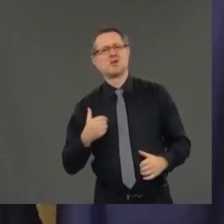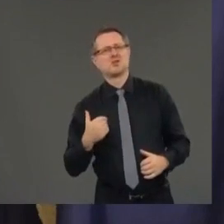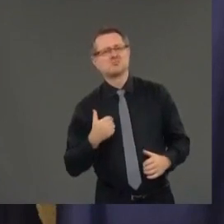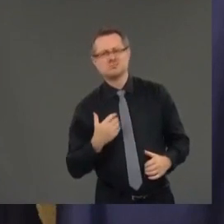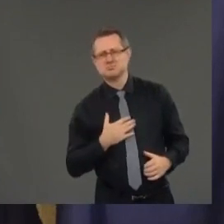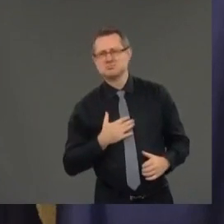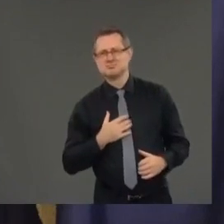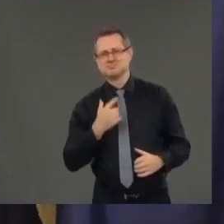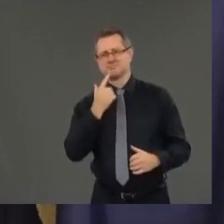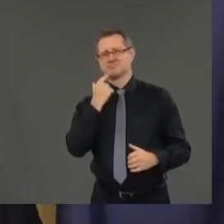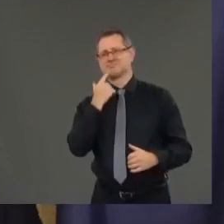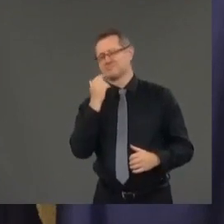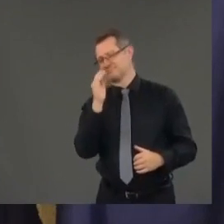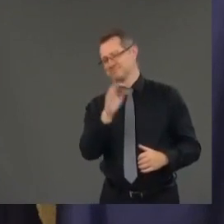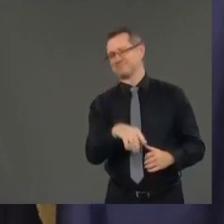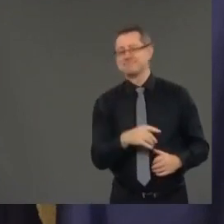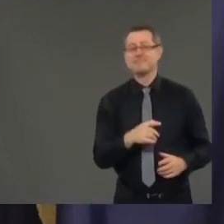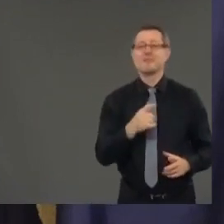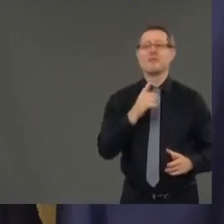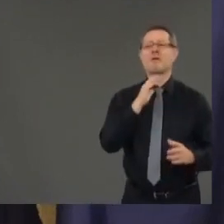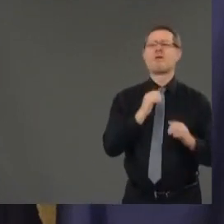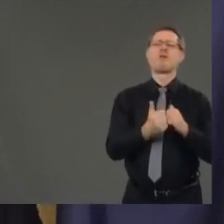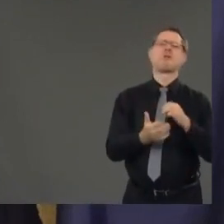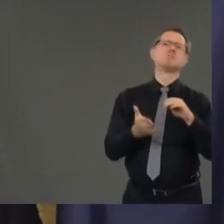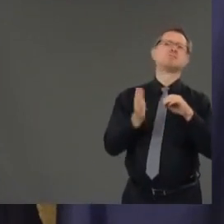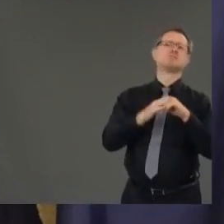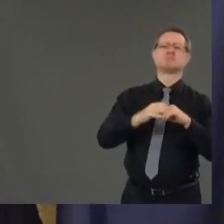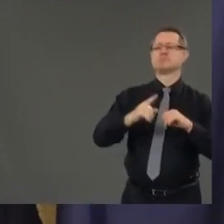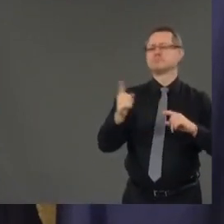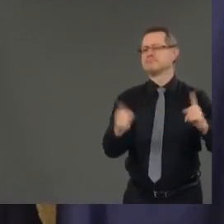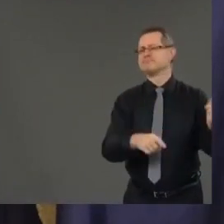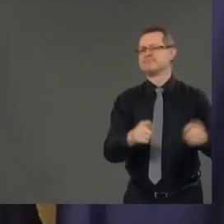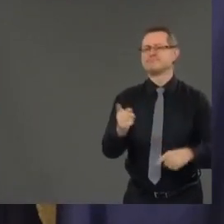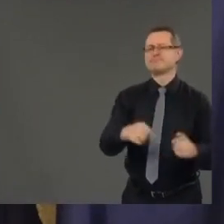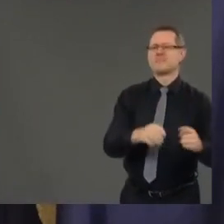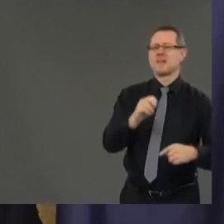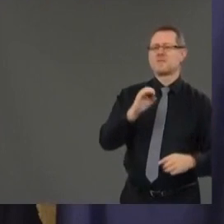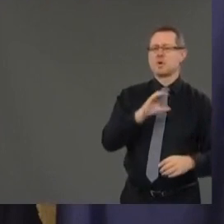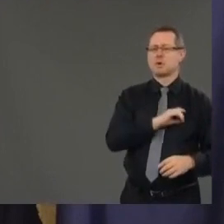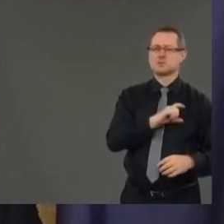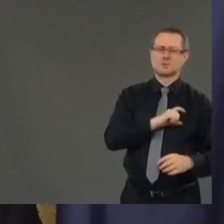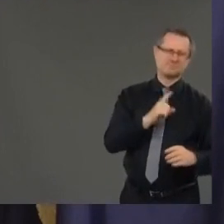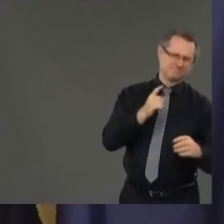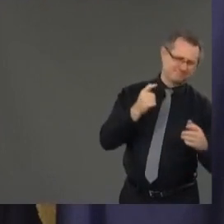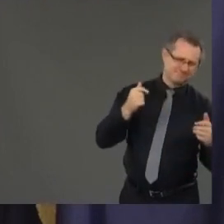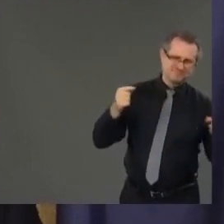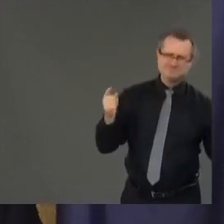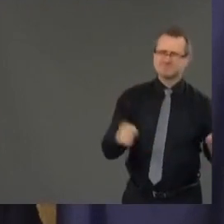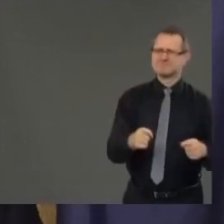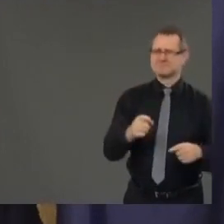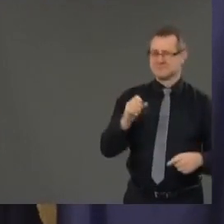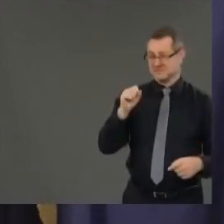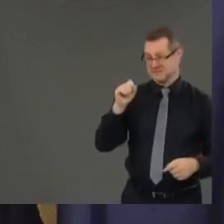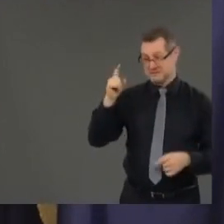20-30-YEAR-OLD, I DO. CULTURALLY, I'M THERE.